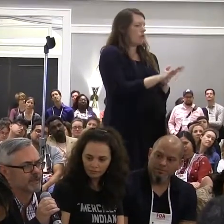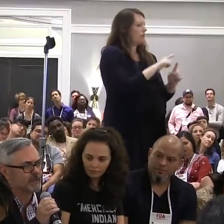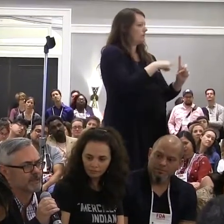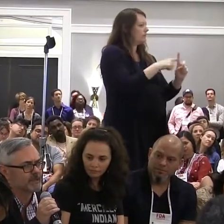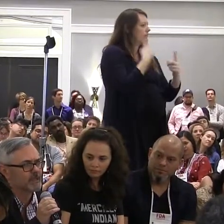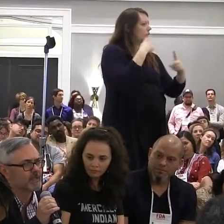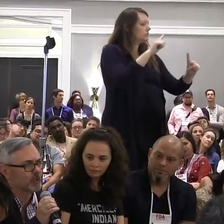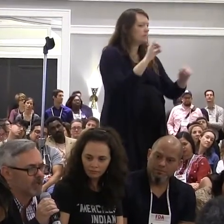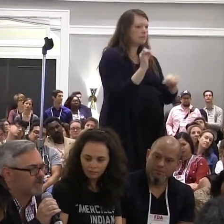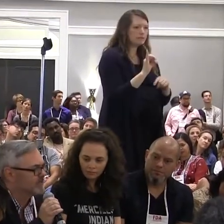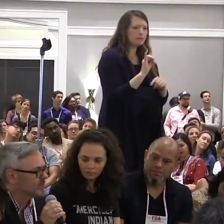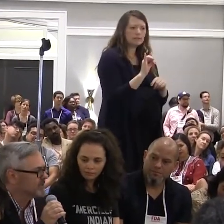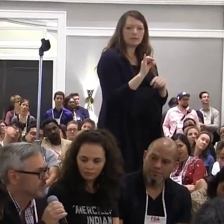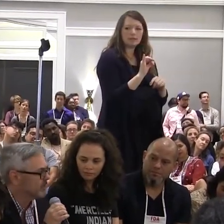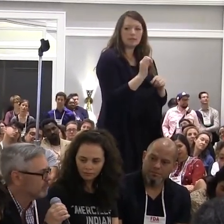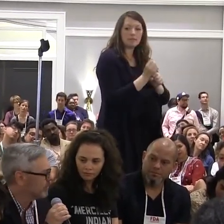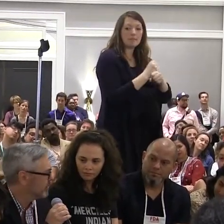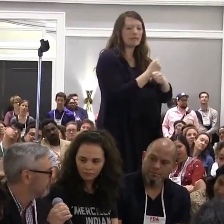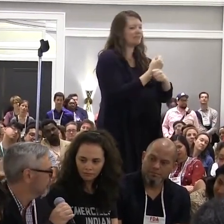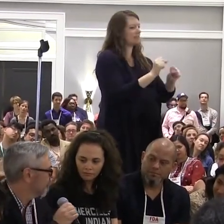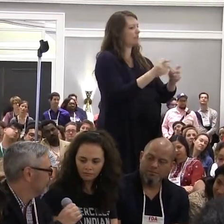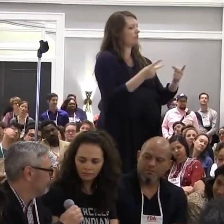and creating a safe space to go further.